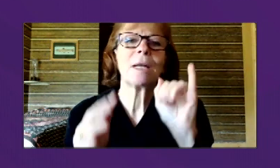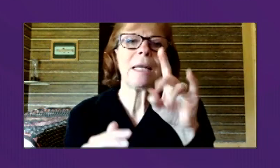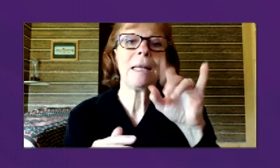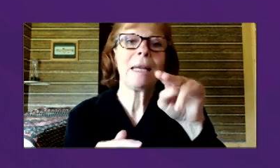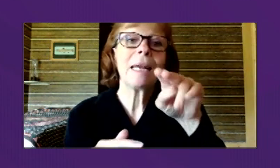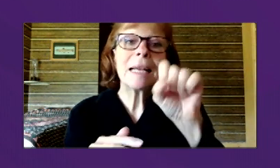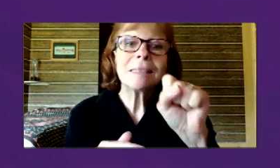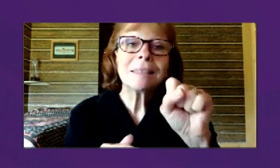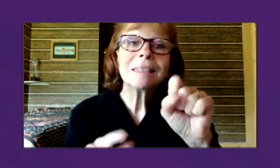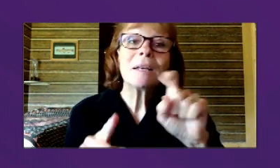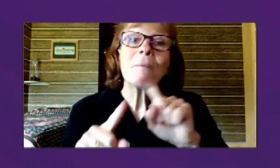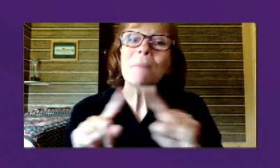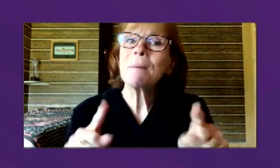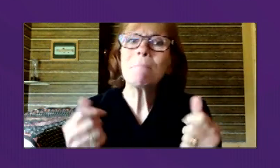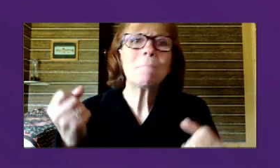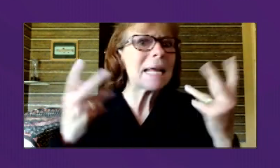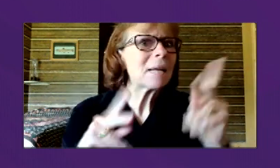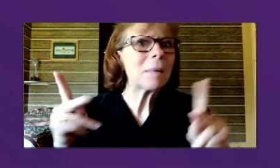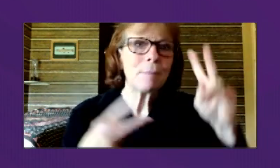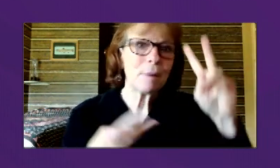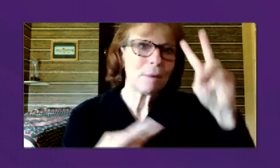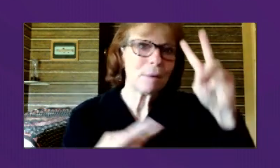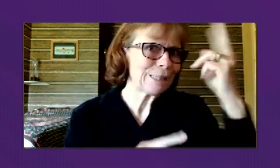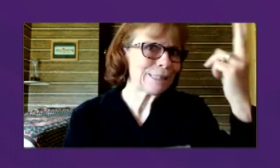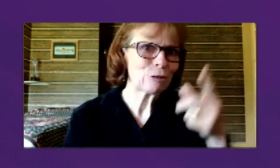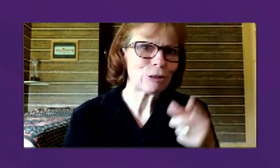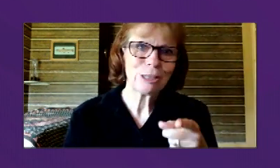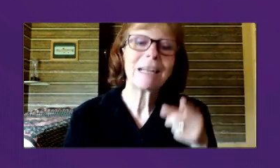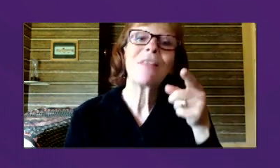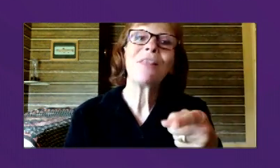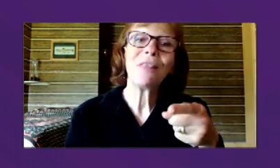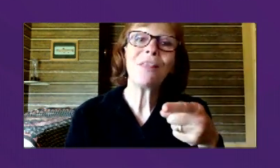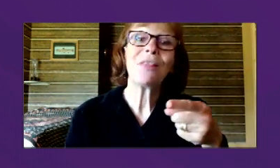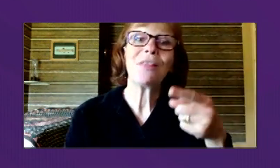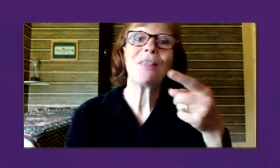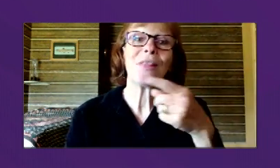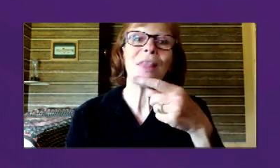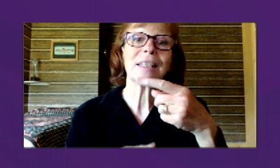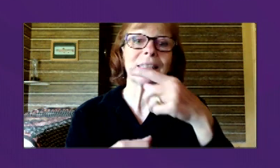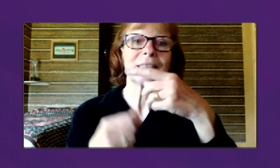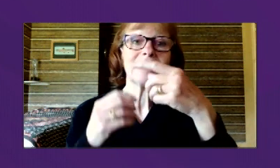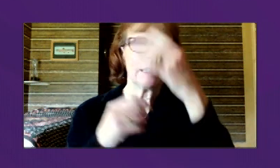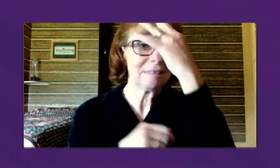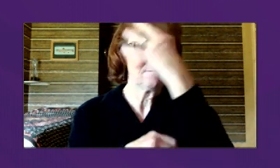most misunderstood. This type of headdress, the one you see on your screen, is called a wapaha.